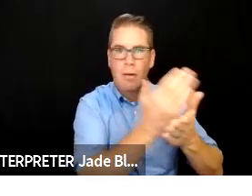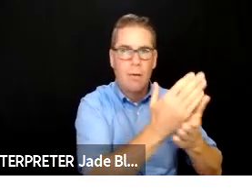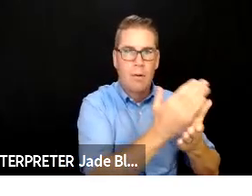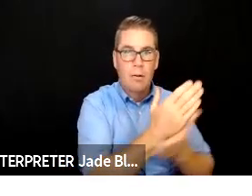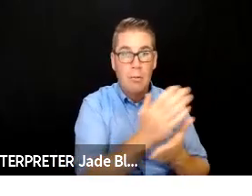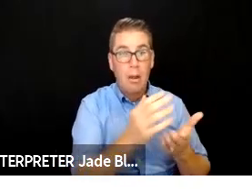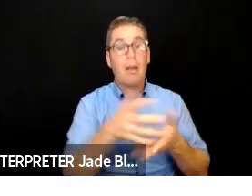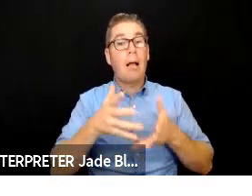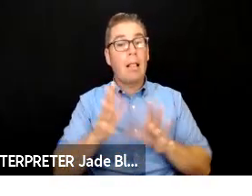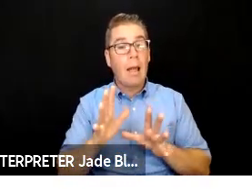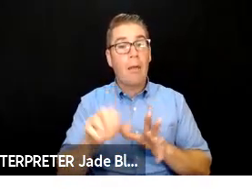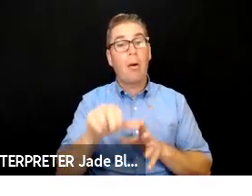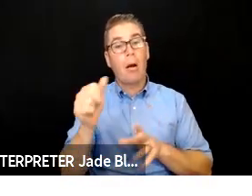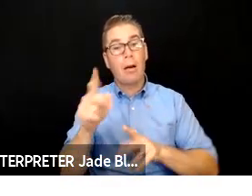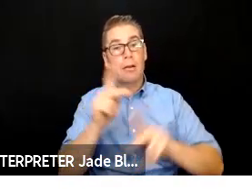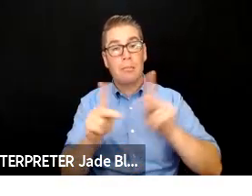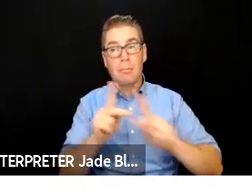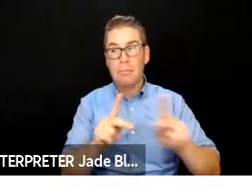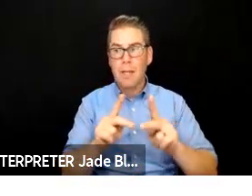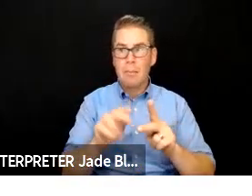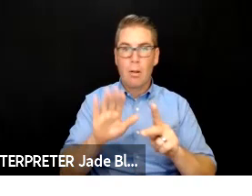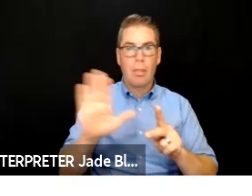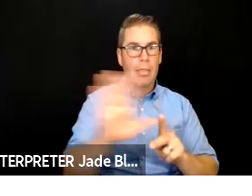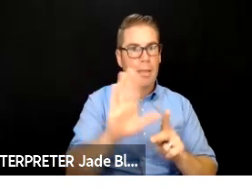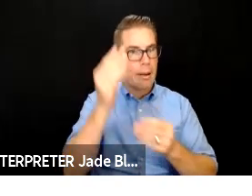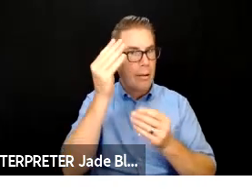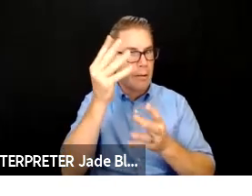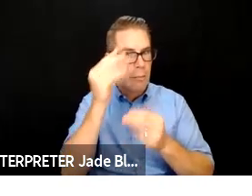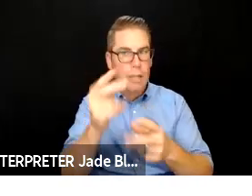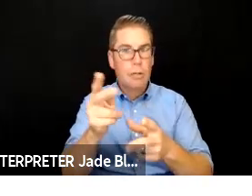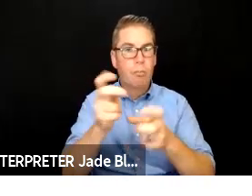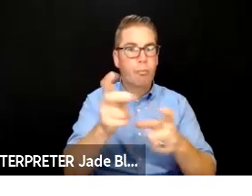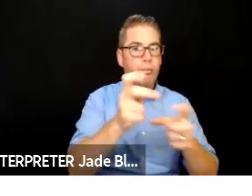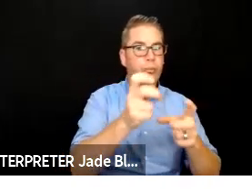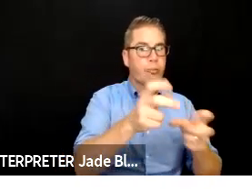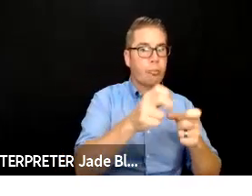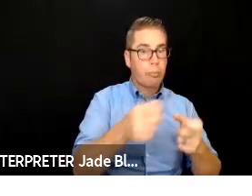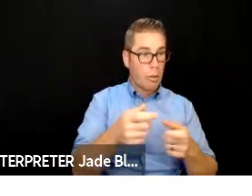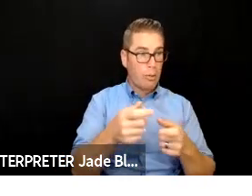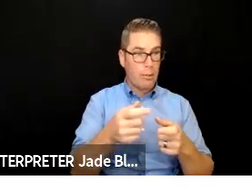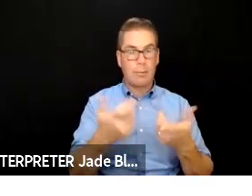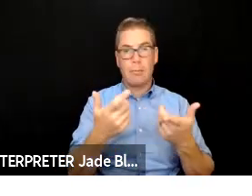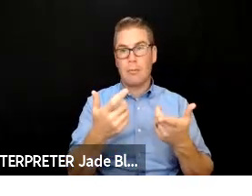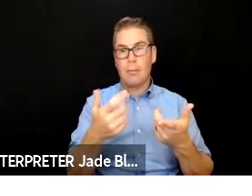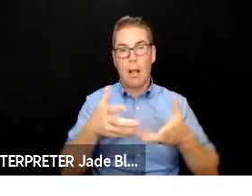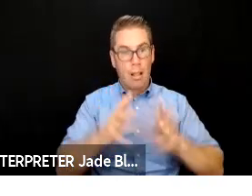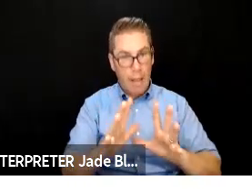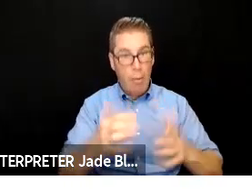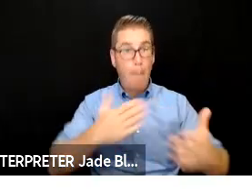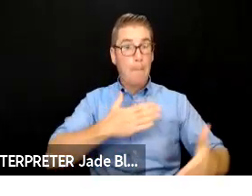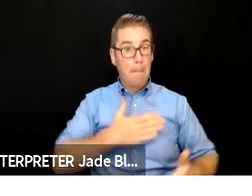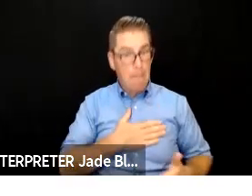Sally Potter: So that you can get creative, not only with what you make. How you make it available so you can collaborate across space and time.